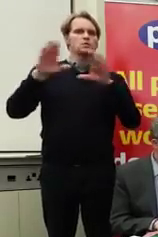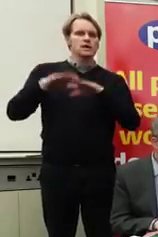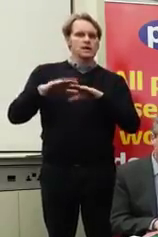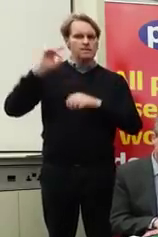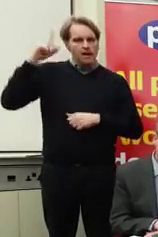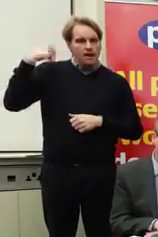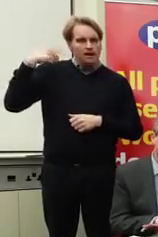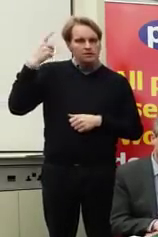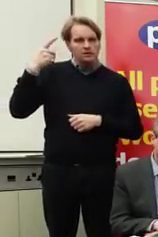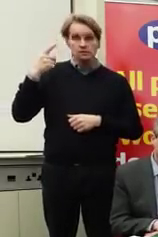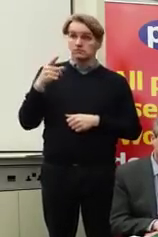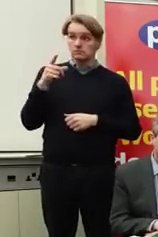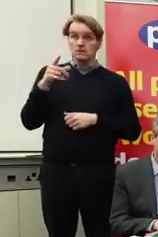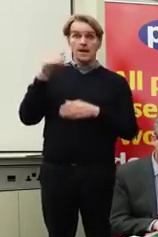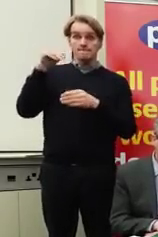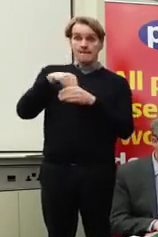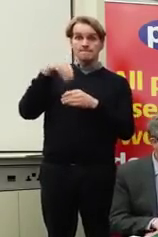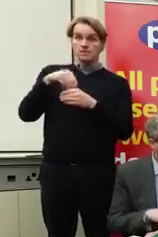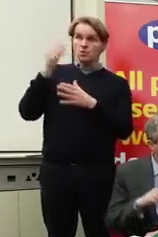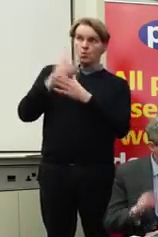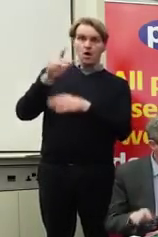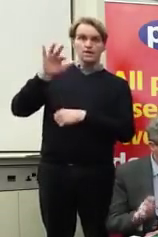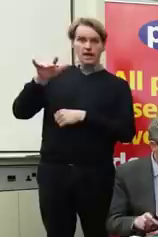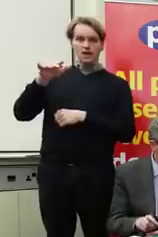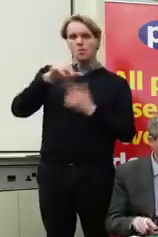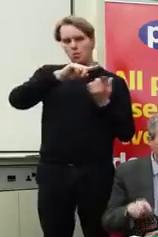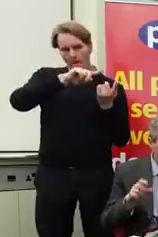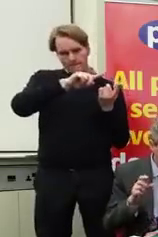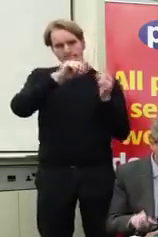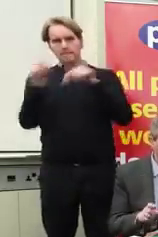who work for Carillion who now want to be put back in house to be employed by the